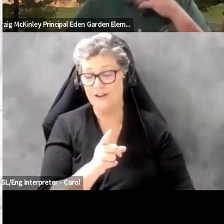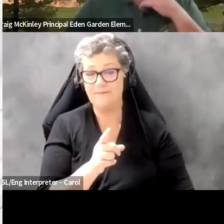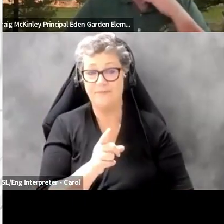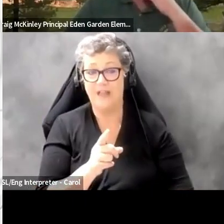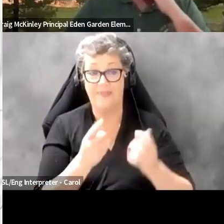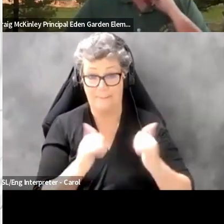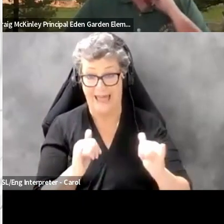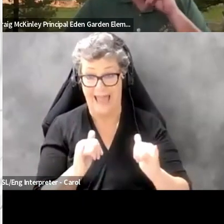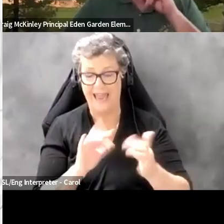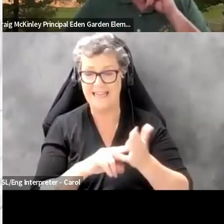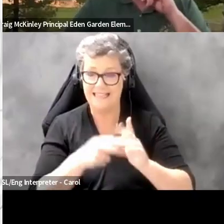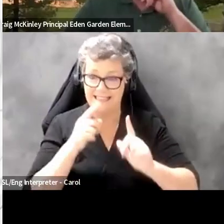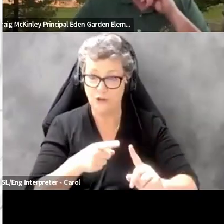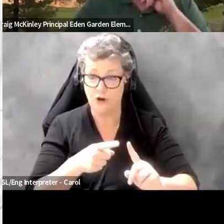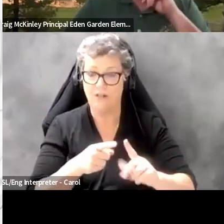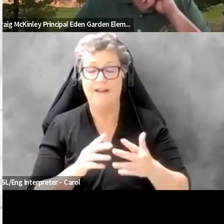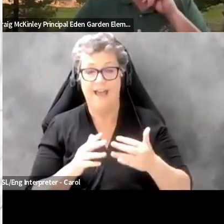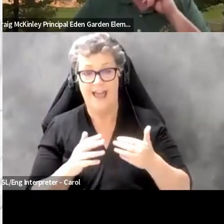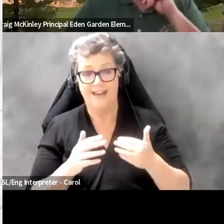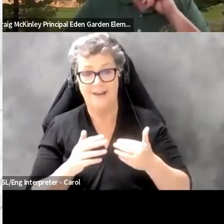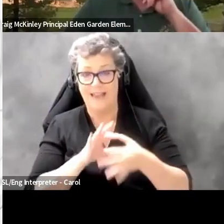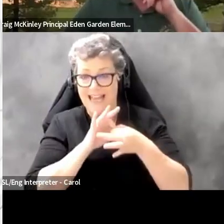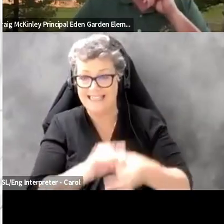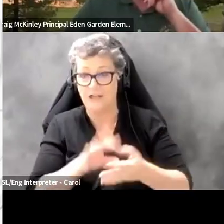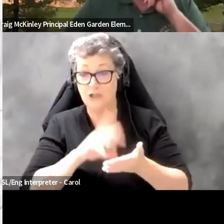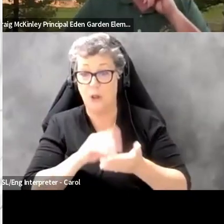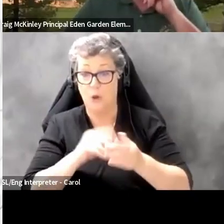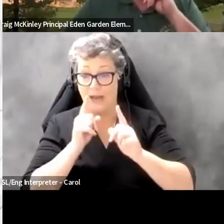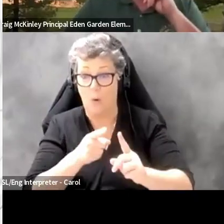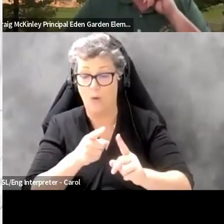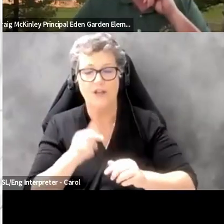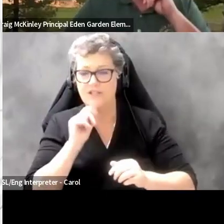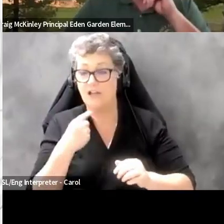is intentional and having being attached to a learning goal so that it's not like you do